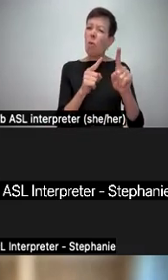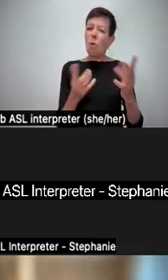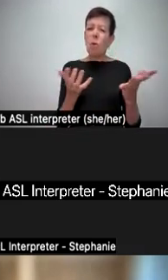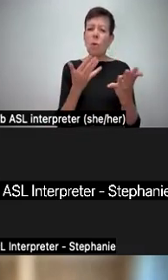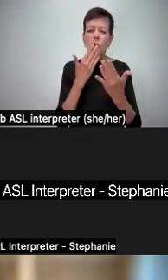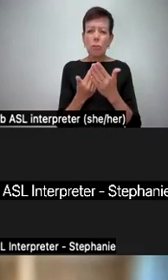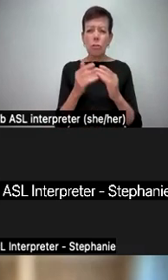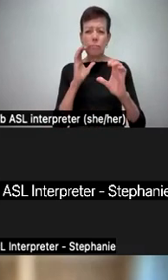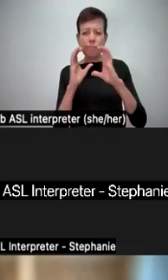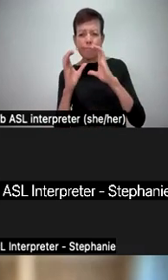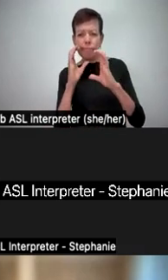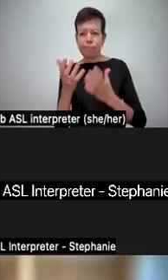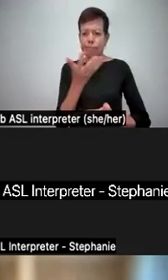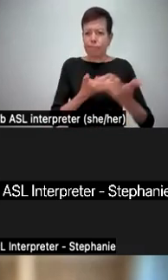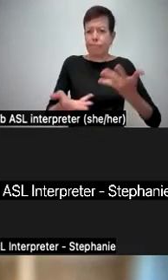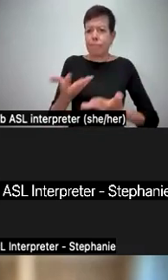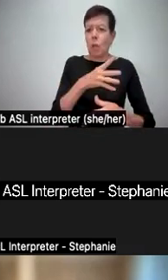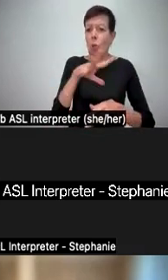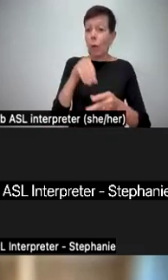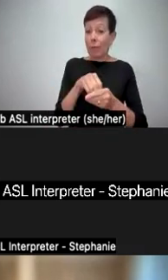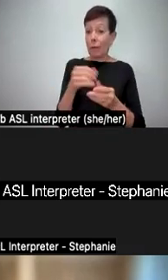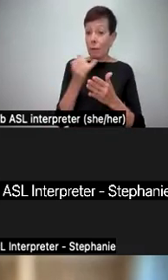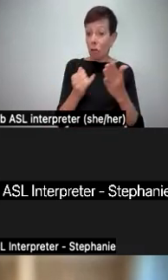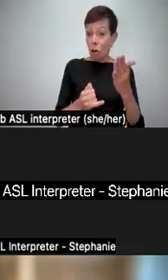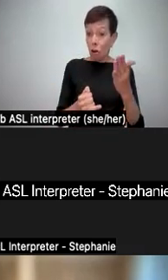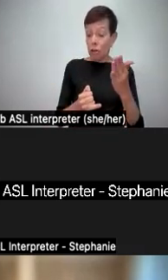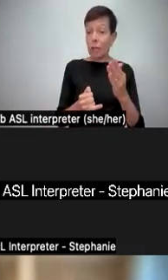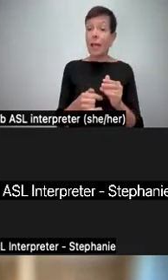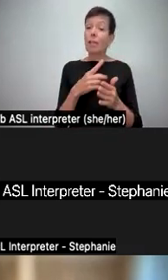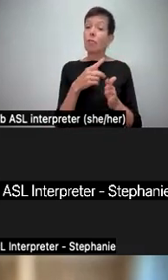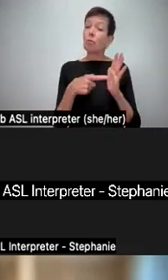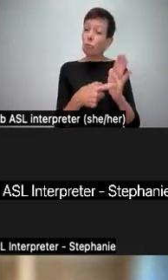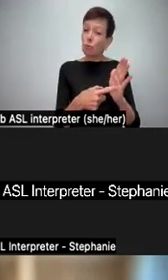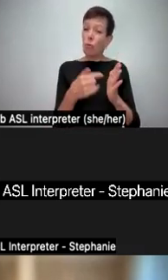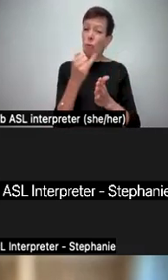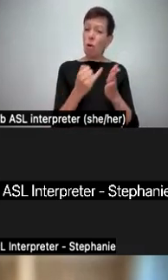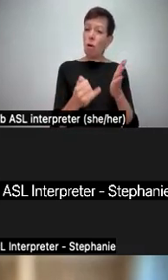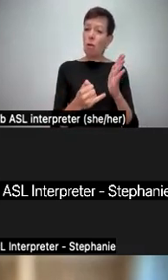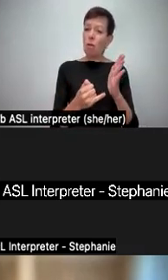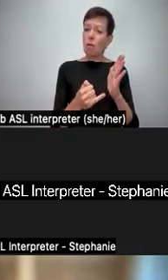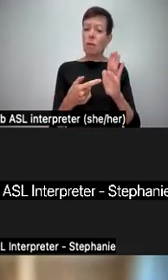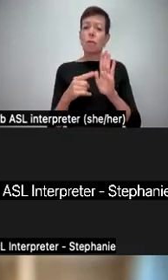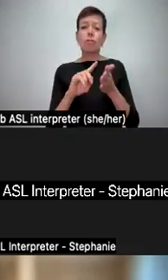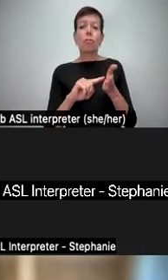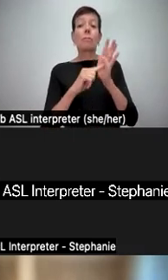utilizing art in the public realm to reflect Calgary's diverse stories and values.